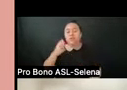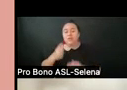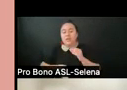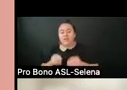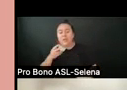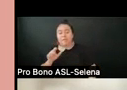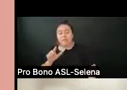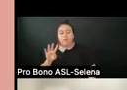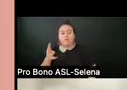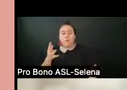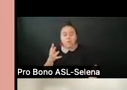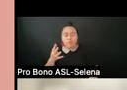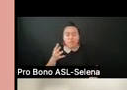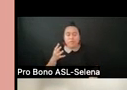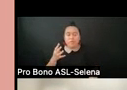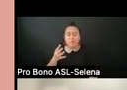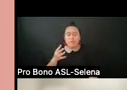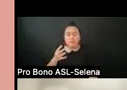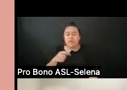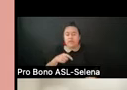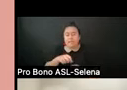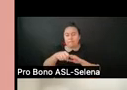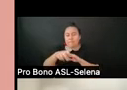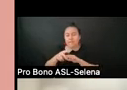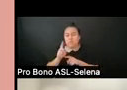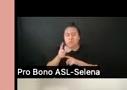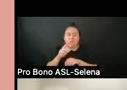We just put it a minute early just so that you don't miss the deadline.